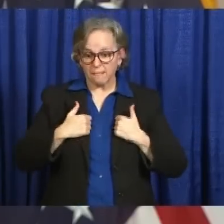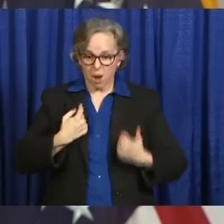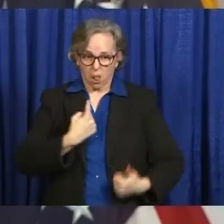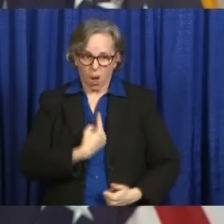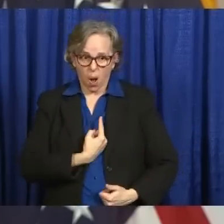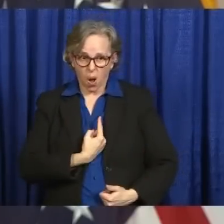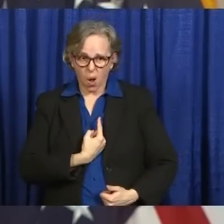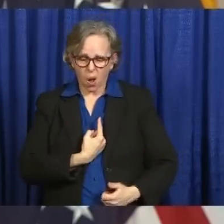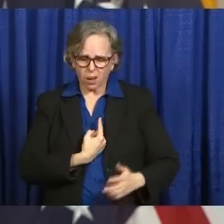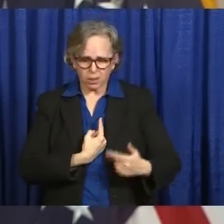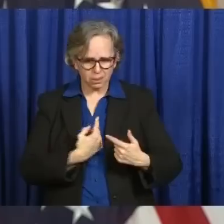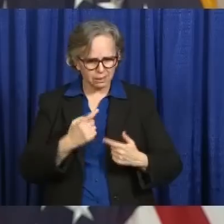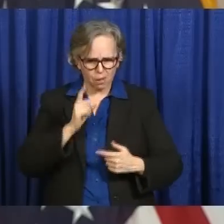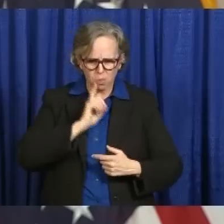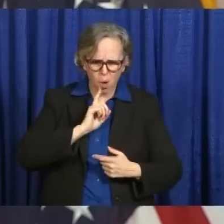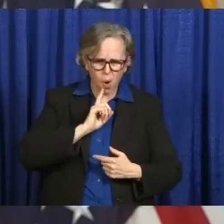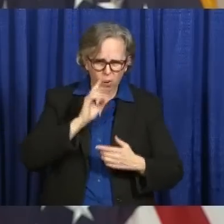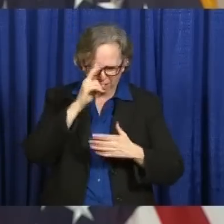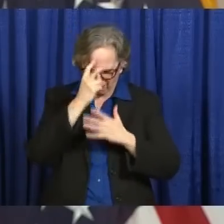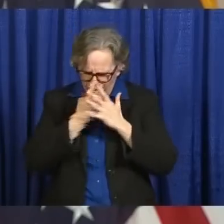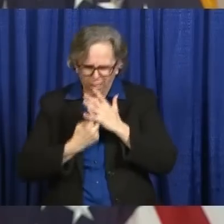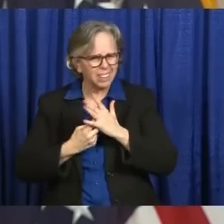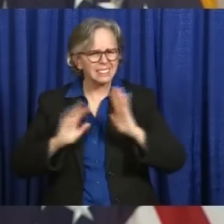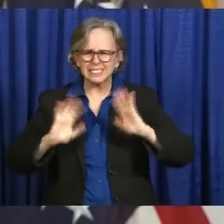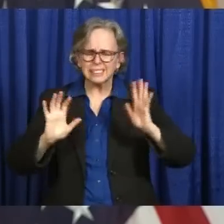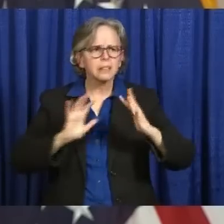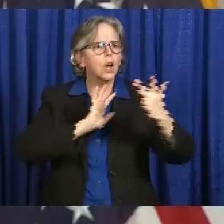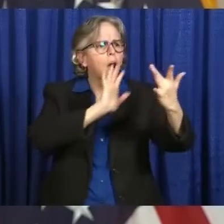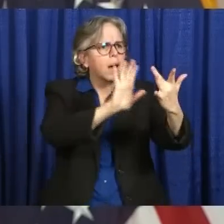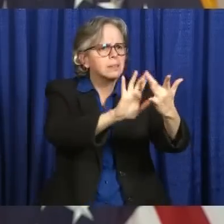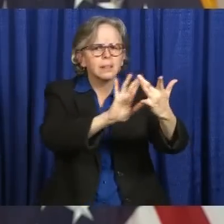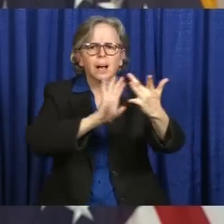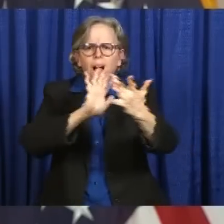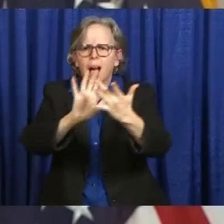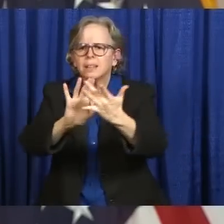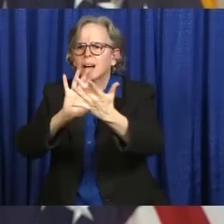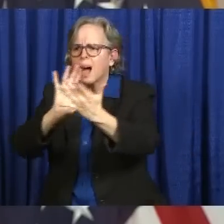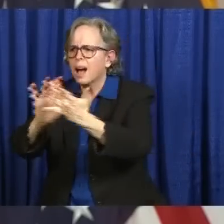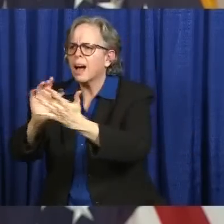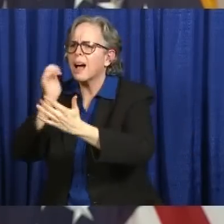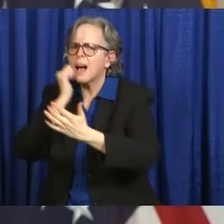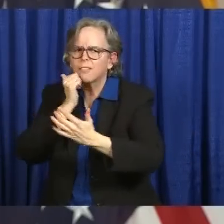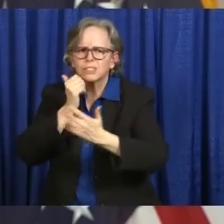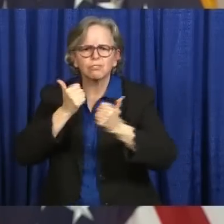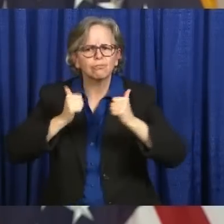IF YOU LIVE ALONE, REACH OUT TO FRIENDS AND FAMILY EACH DAY SO YOU ARE ABLE TO REALLY CONNECT WITH THEM AND NOT FEEL LONELY OR ISOLATED.